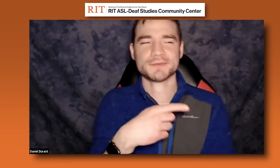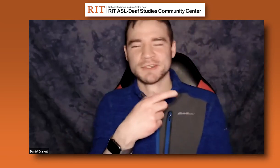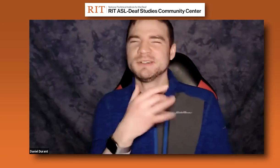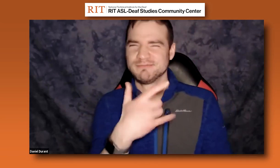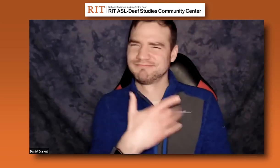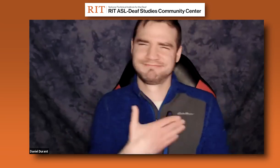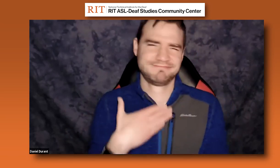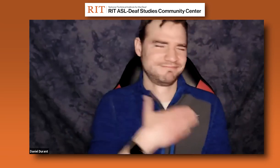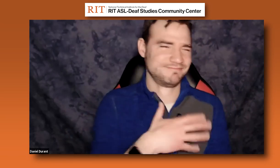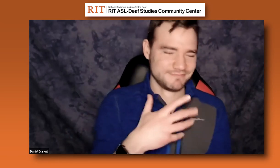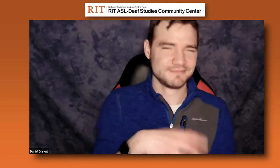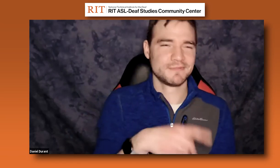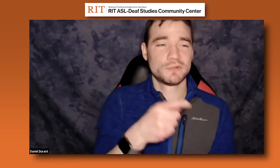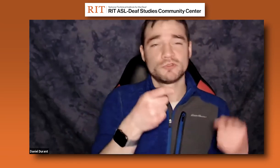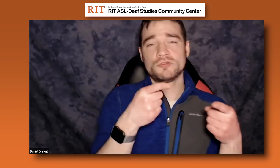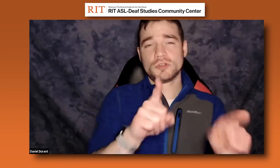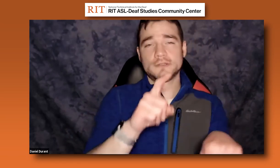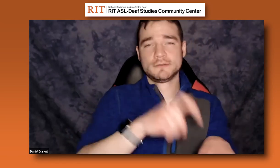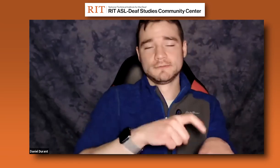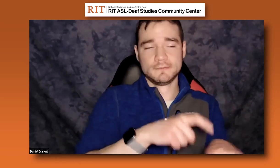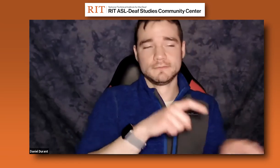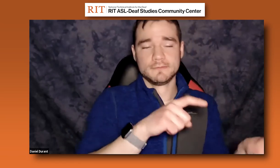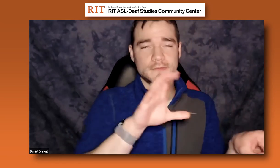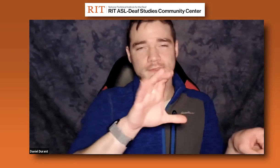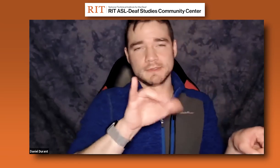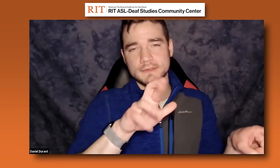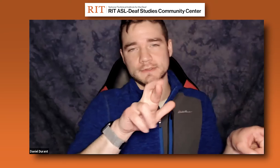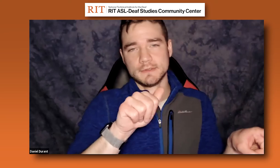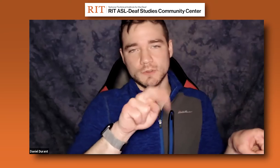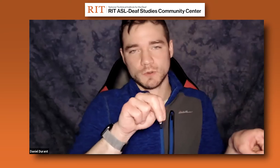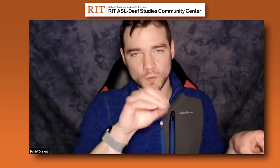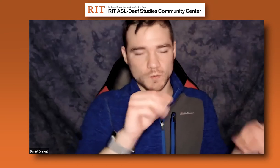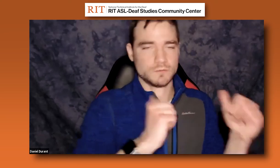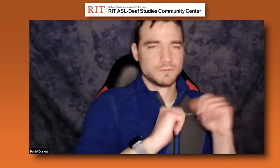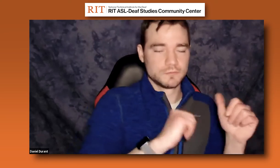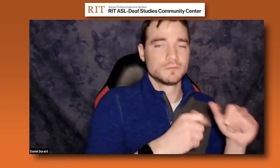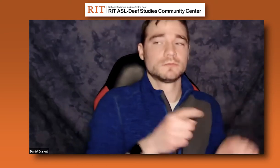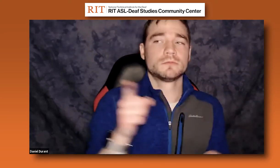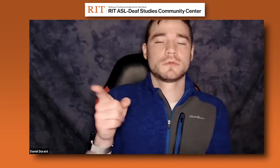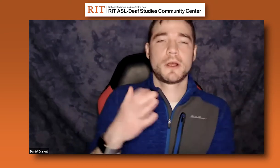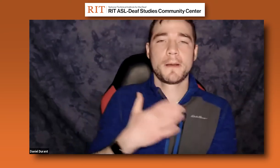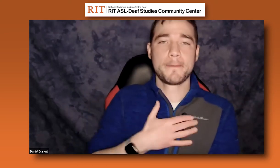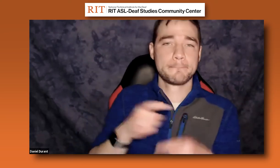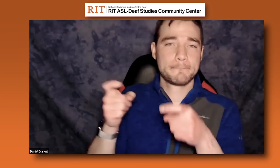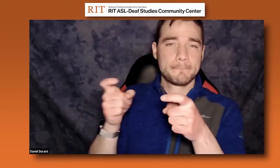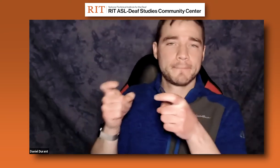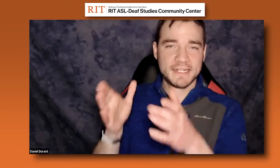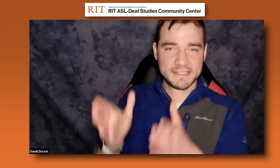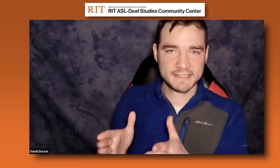I was 22. Enjoyed myself so much. Now, during that time, while we were doing "Cyrano,"